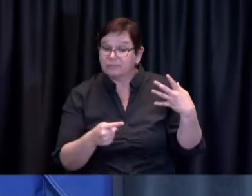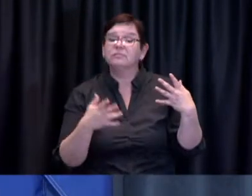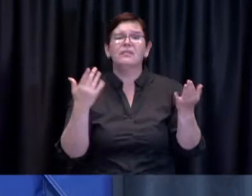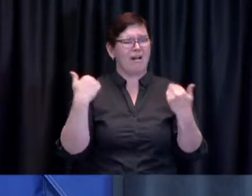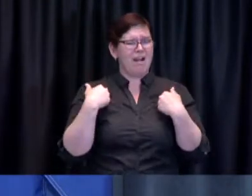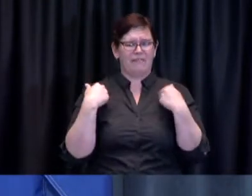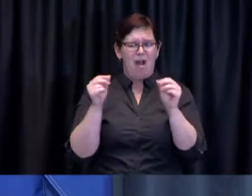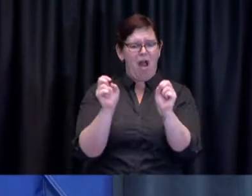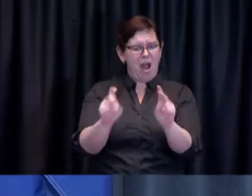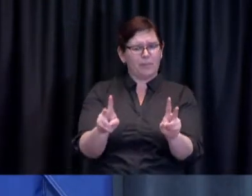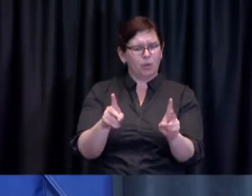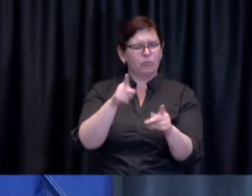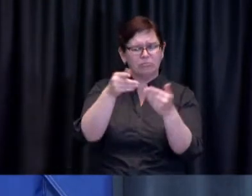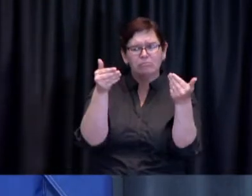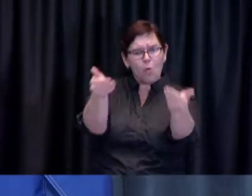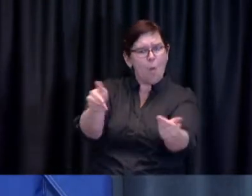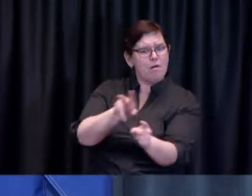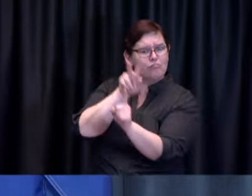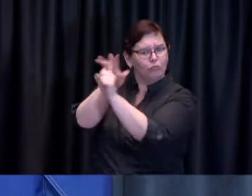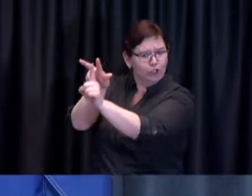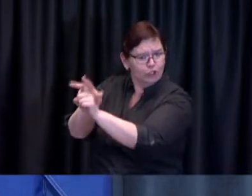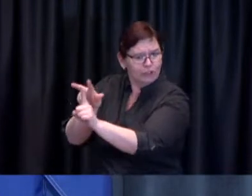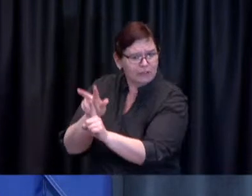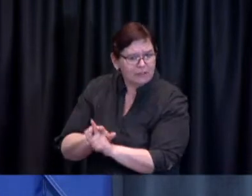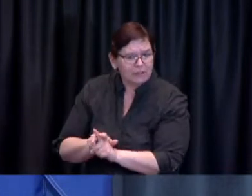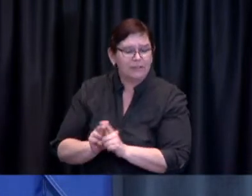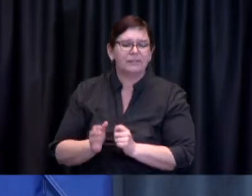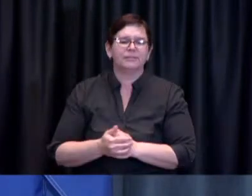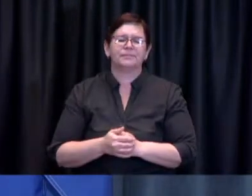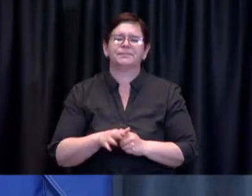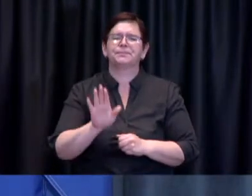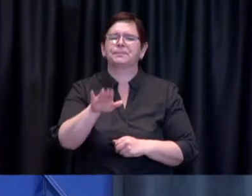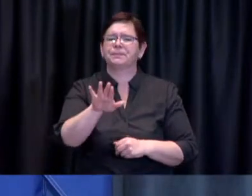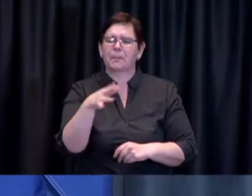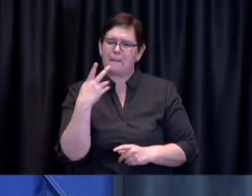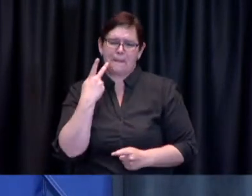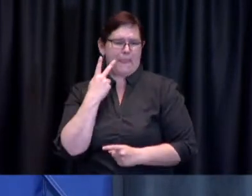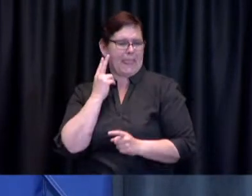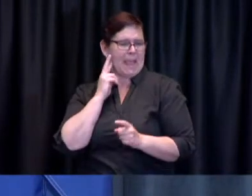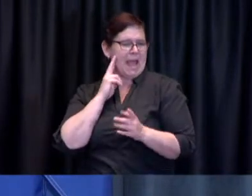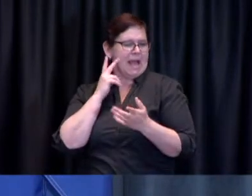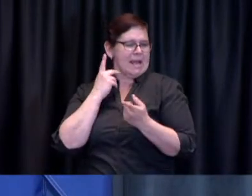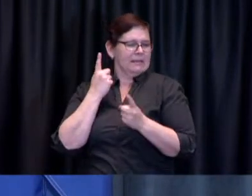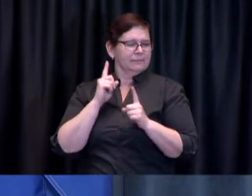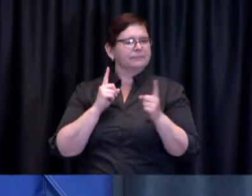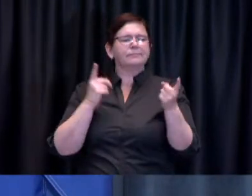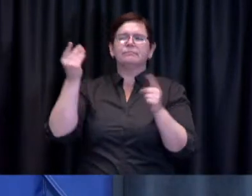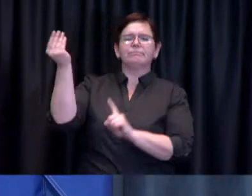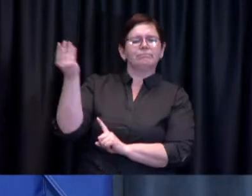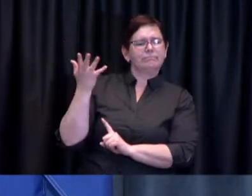and then of course only a day or so ago we were informed of the opportunity to expand our clinic